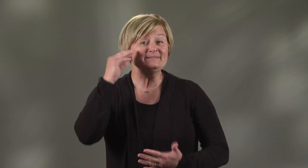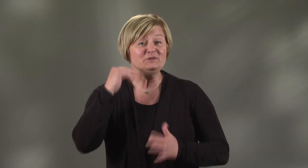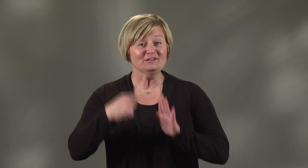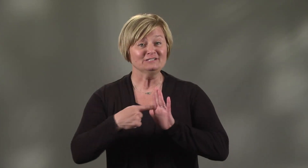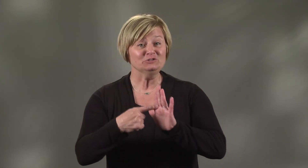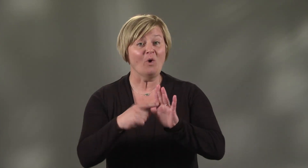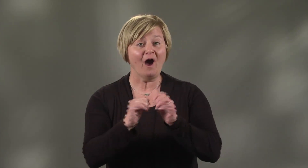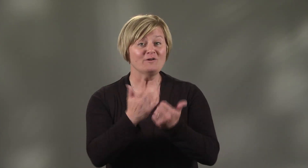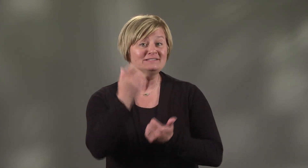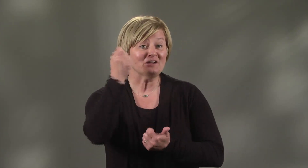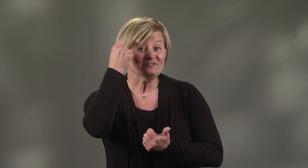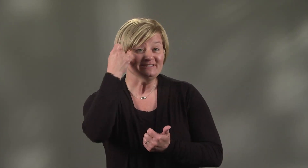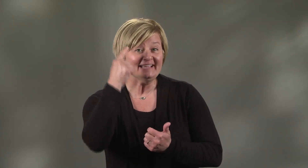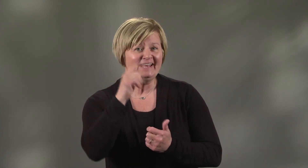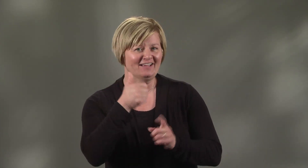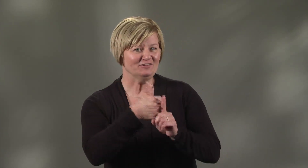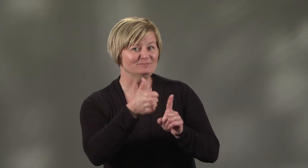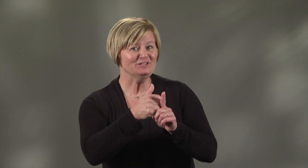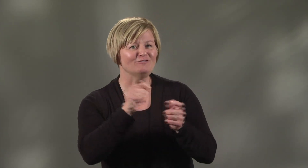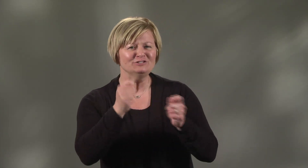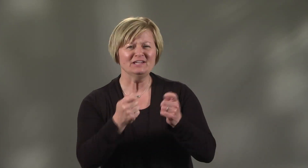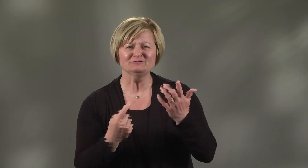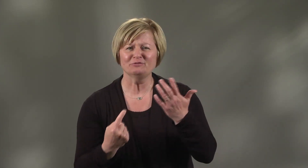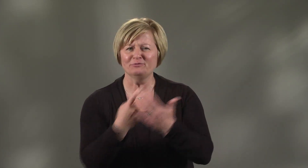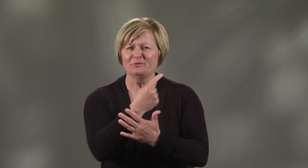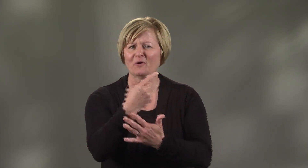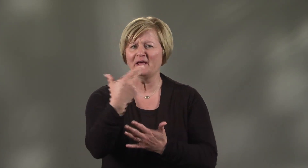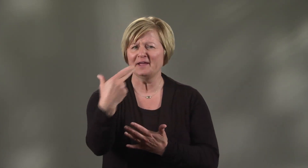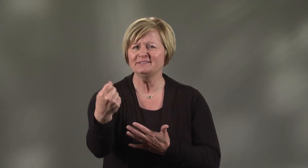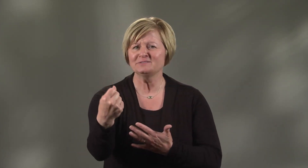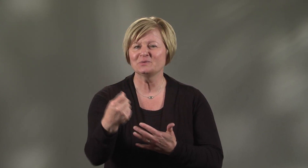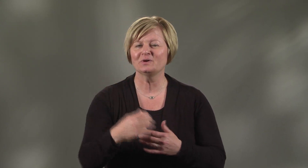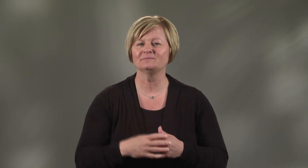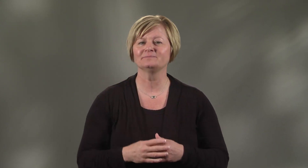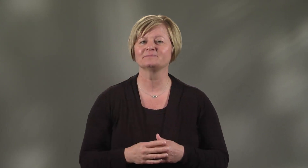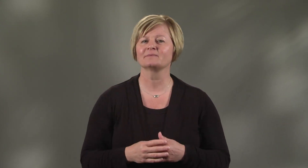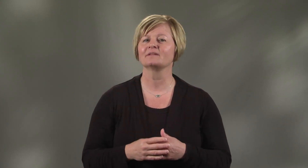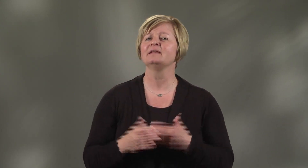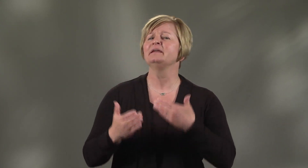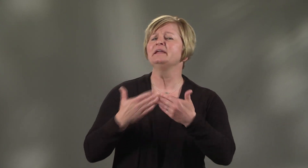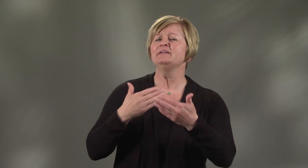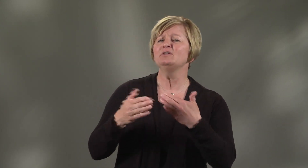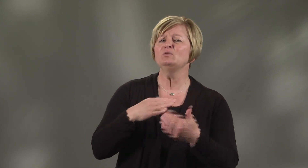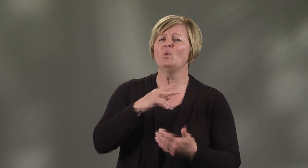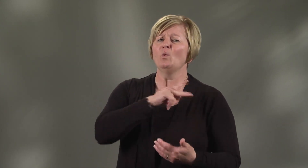Kobe's experiences show how his understanding of himself changed throughout high school.